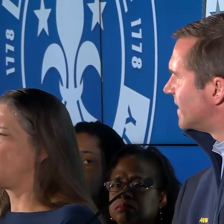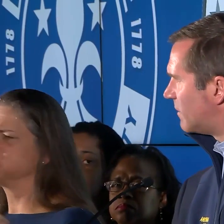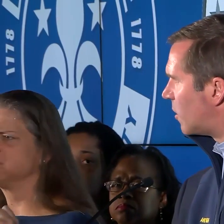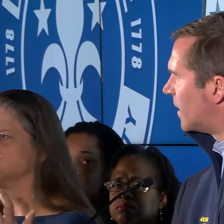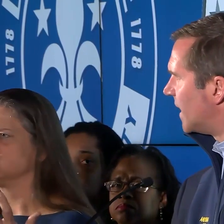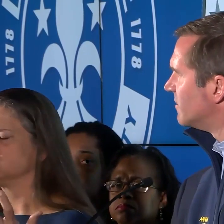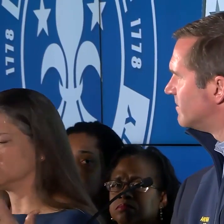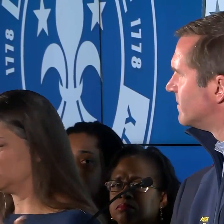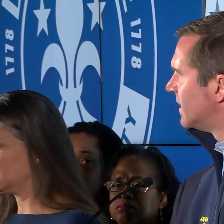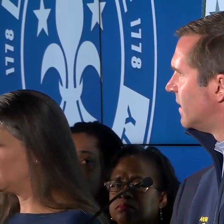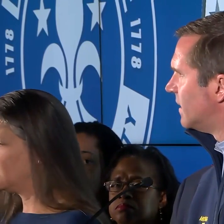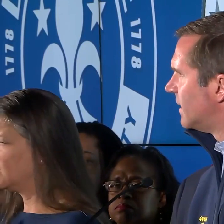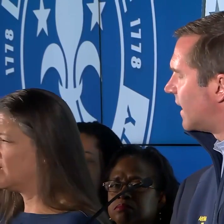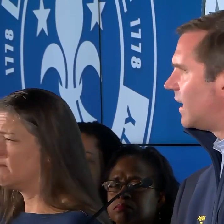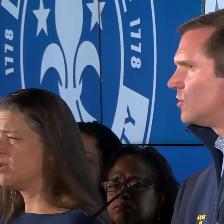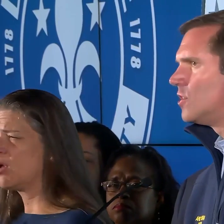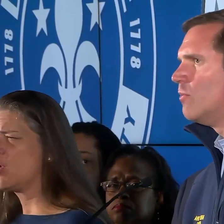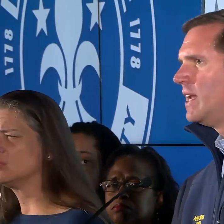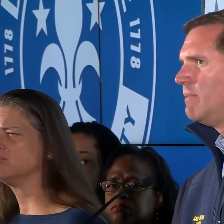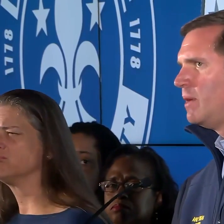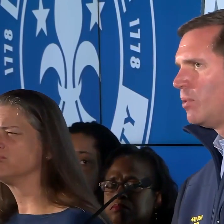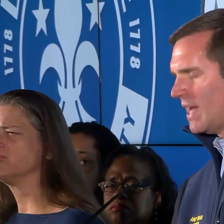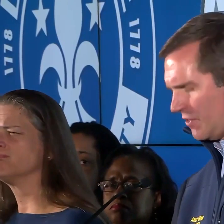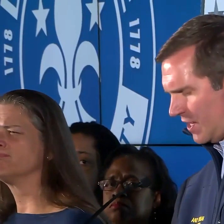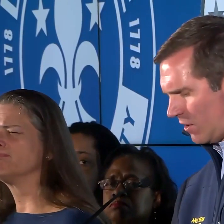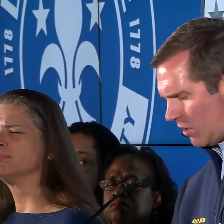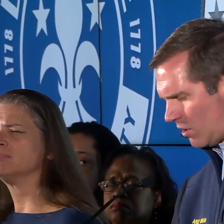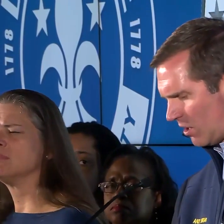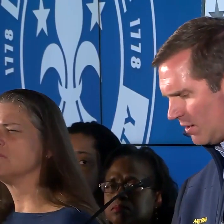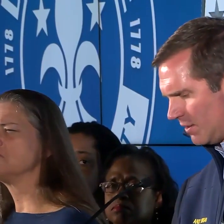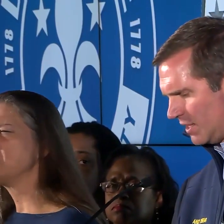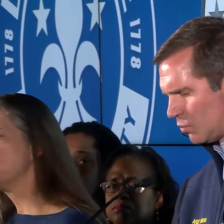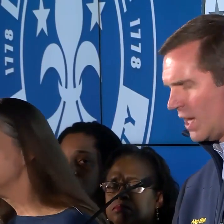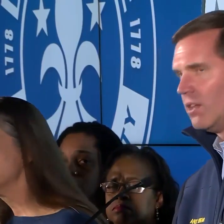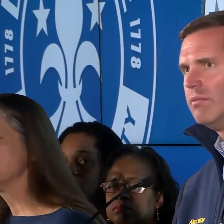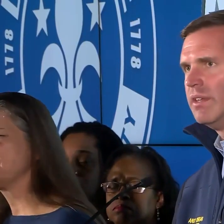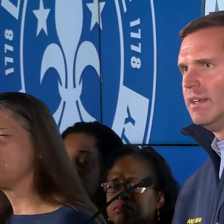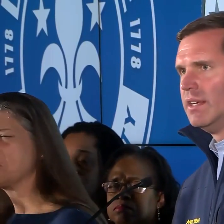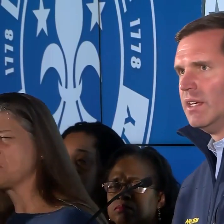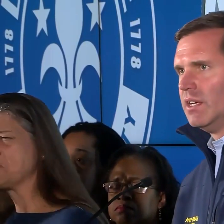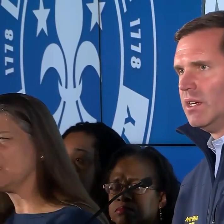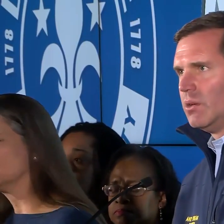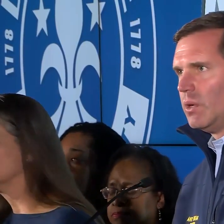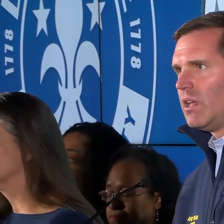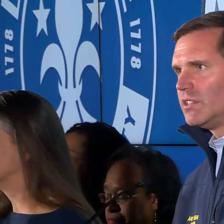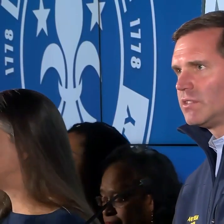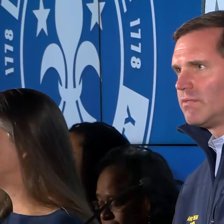and I'm hurting and I know so many people out there are as well. We lost